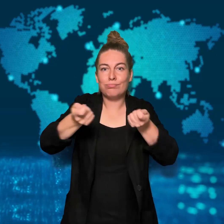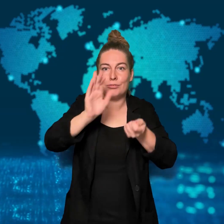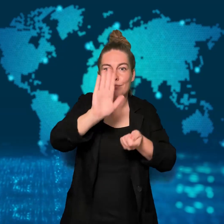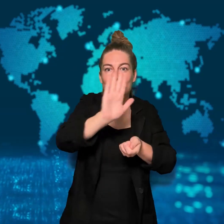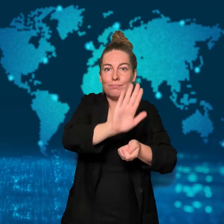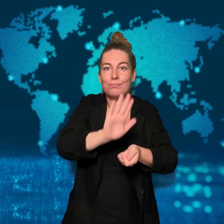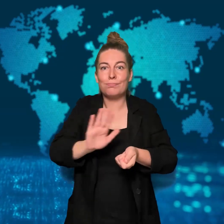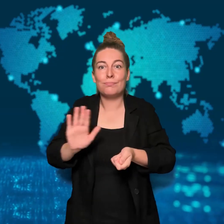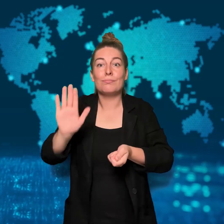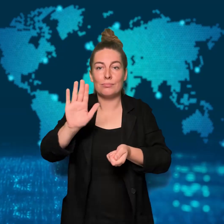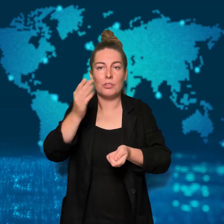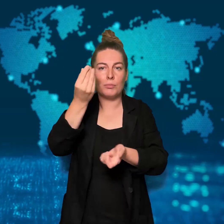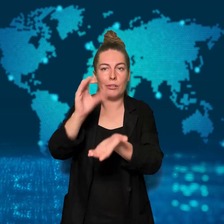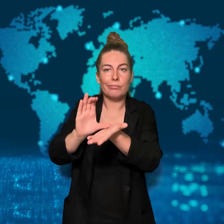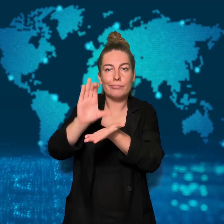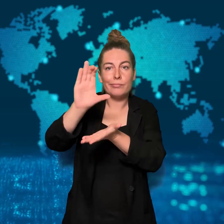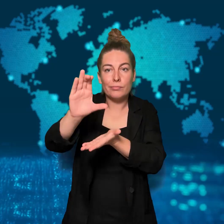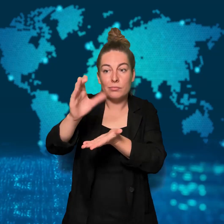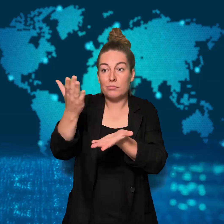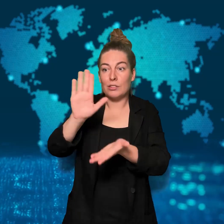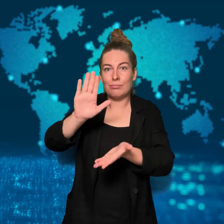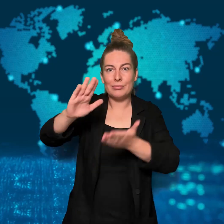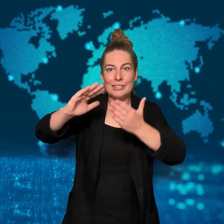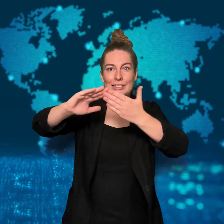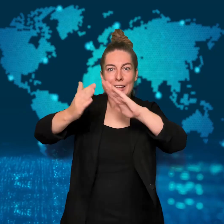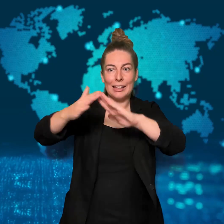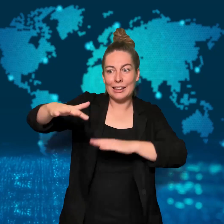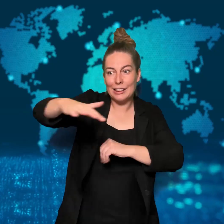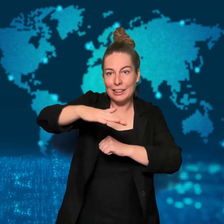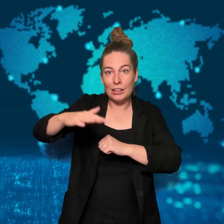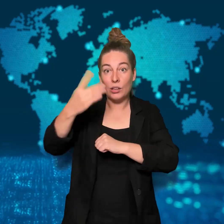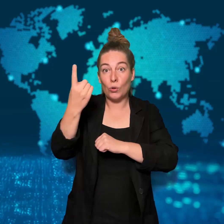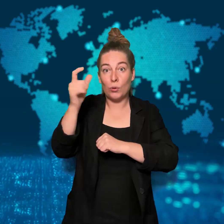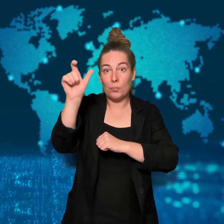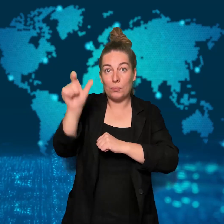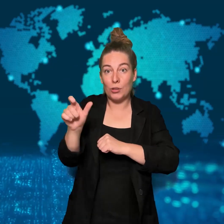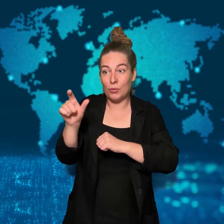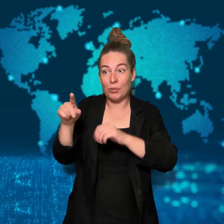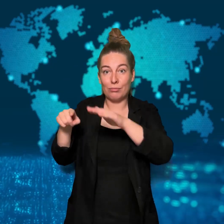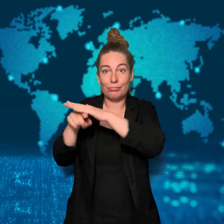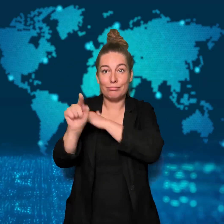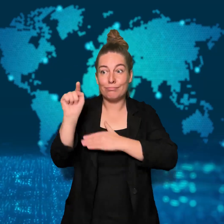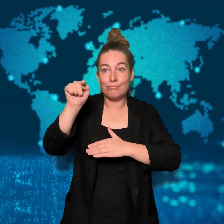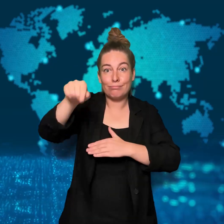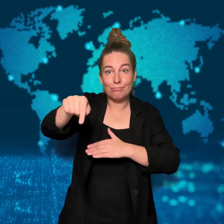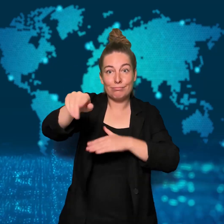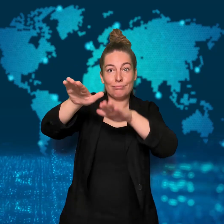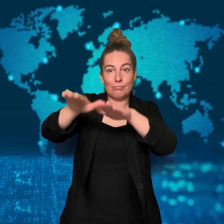he is willing to consider it.